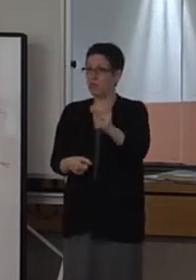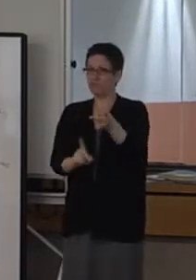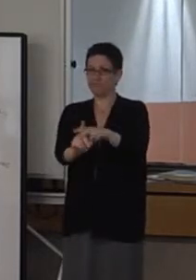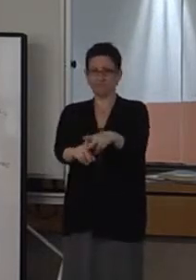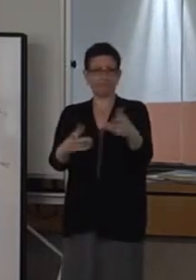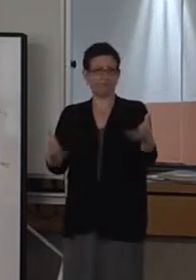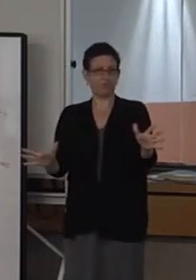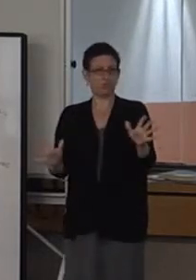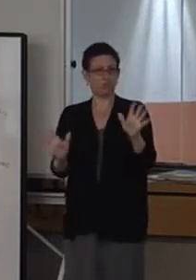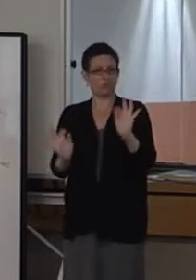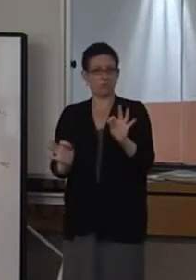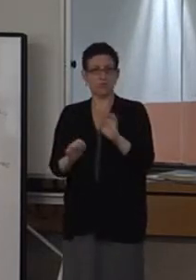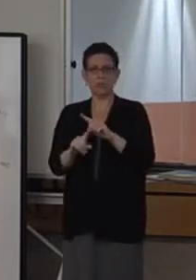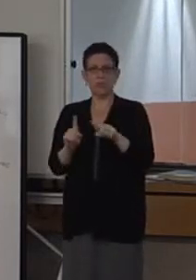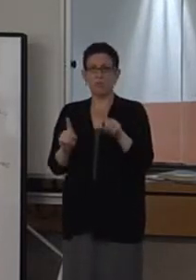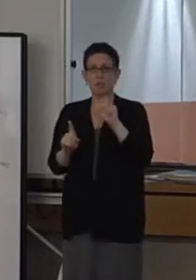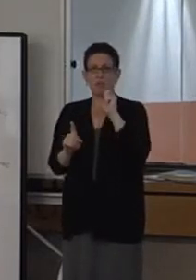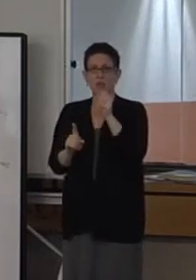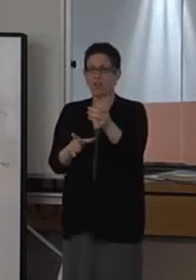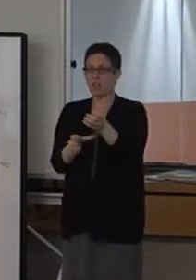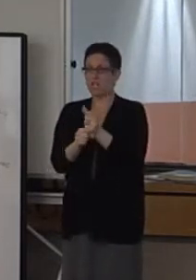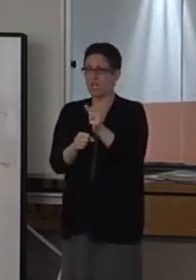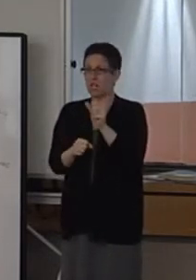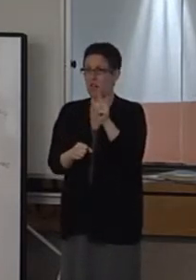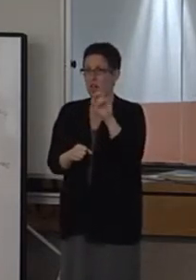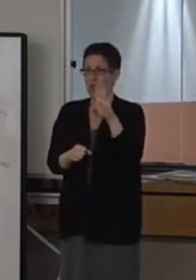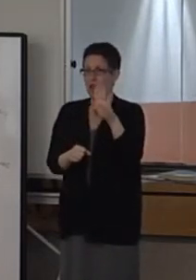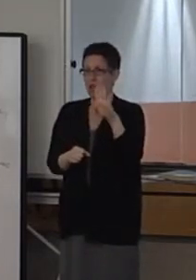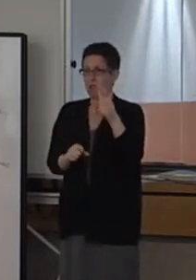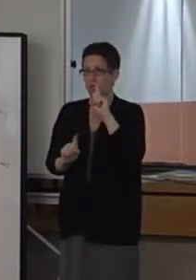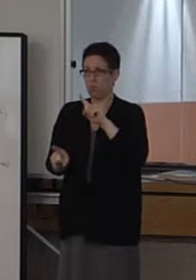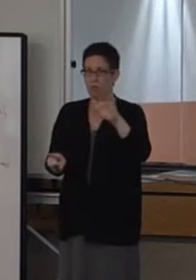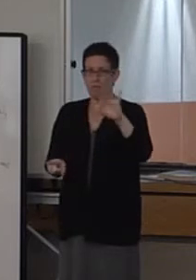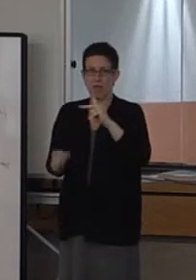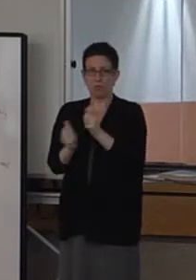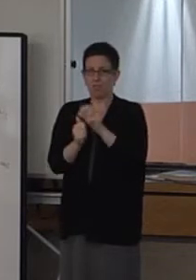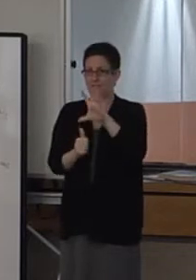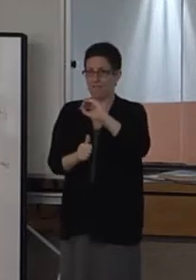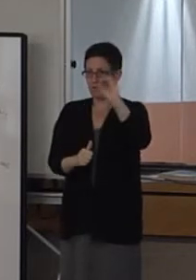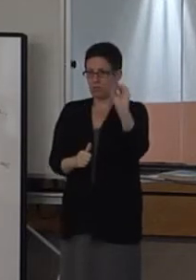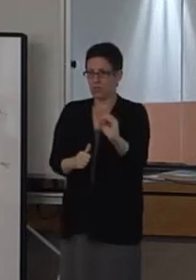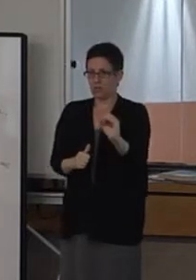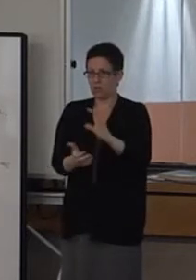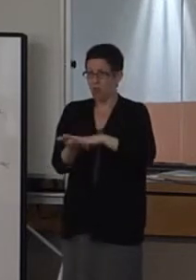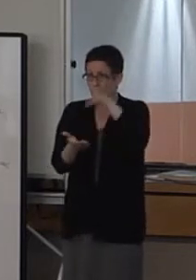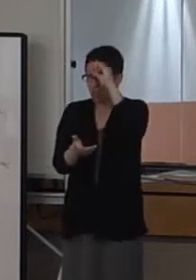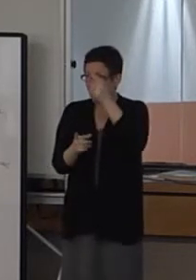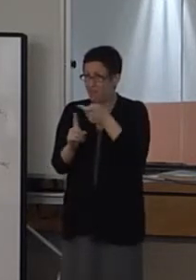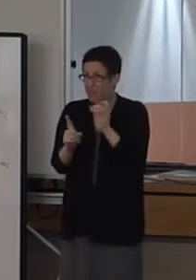But they’re not getting the lab report back with a 50% because they’re not learning anything from that.